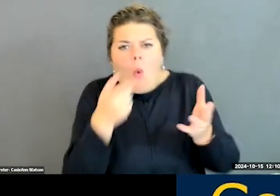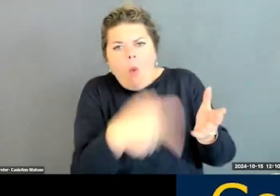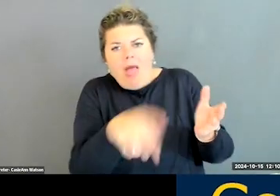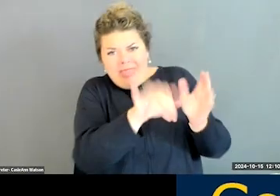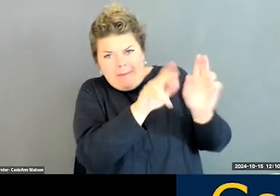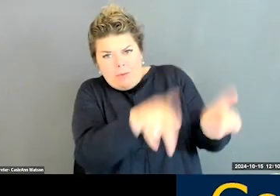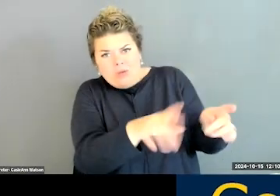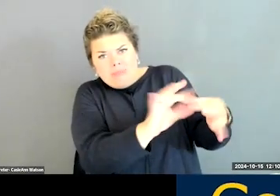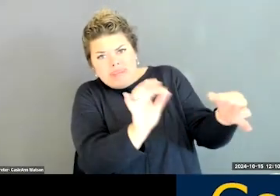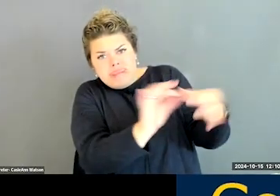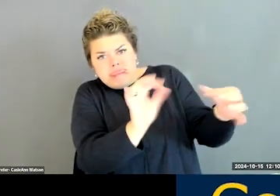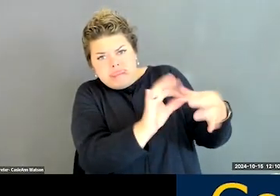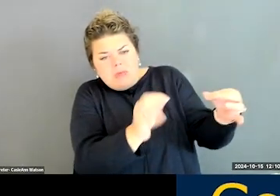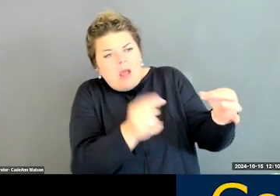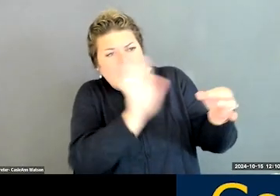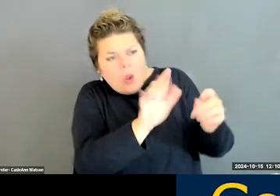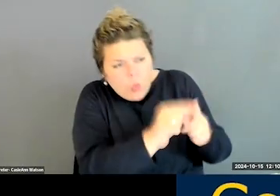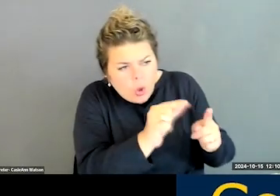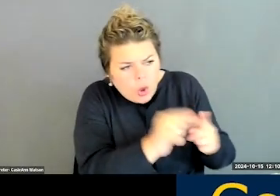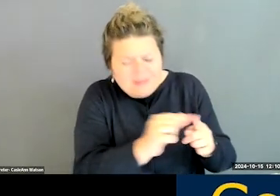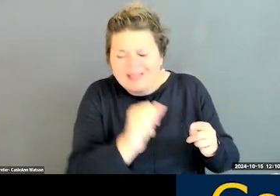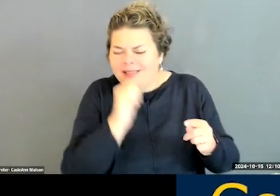versus their facial expressions, their tone, or their body language.